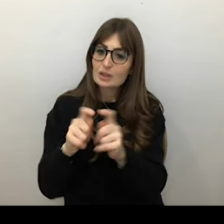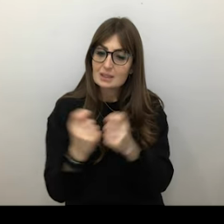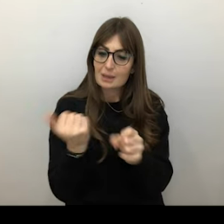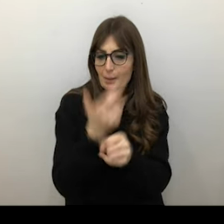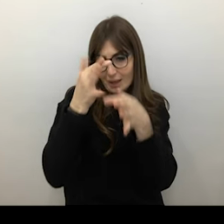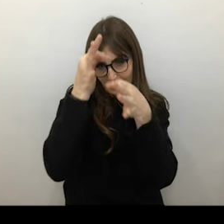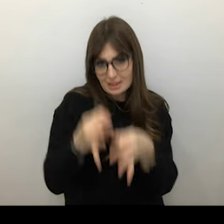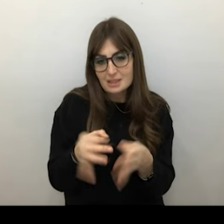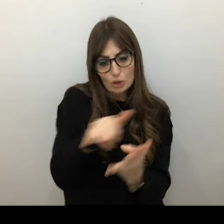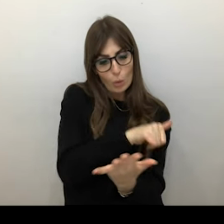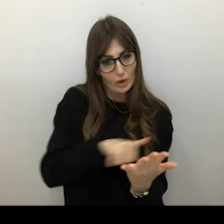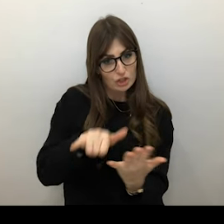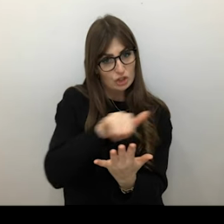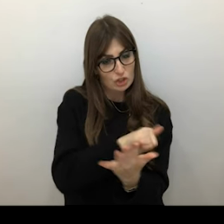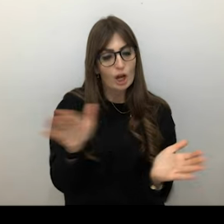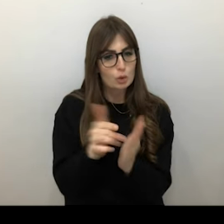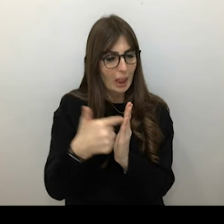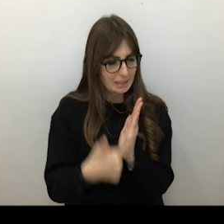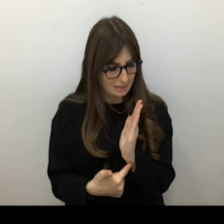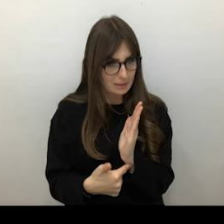the final decision on which applicants are shortlisted.